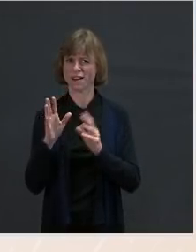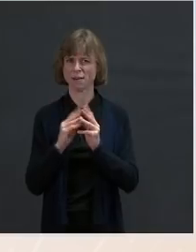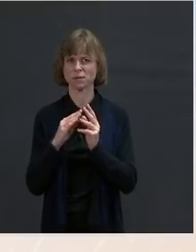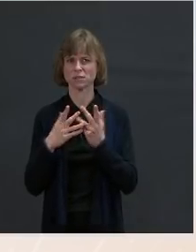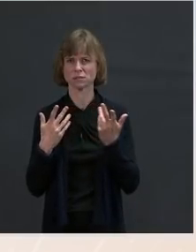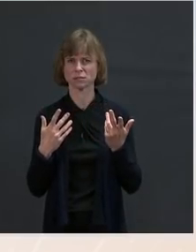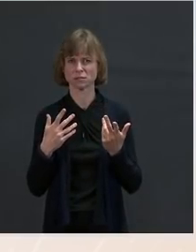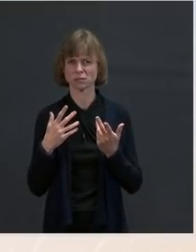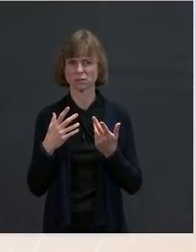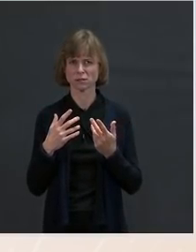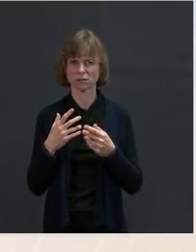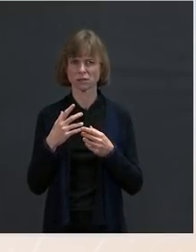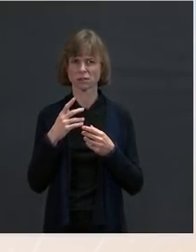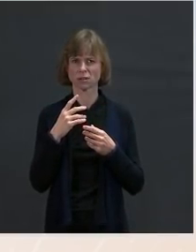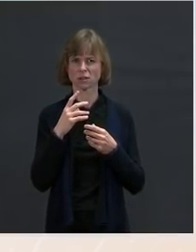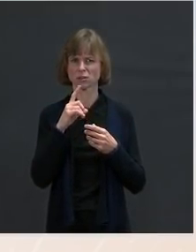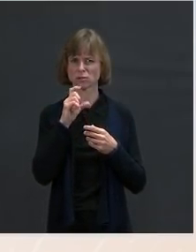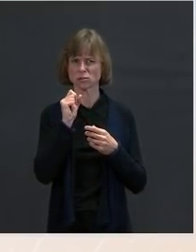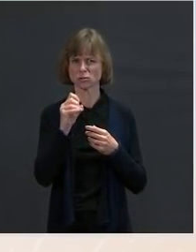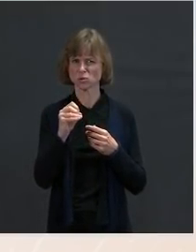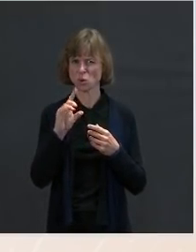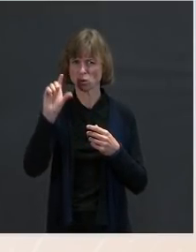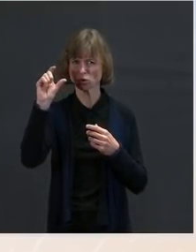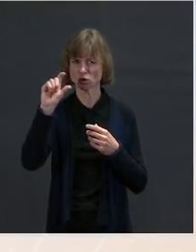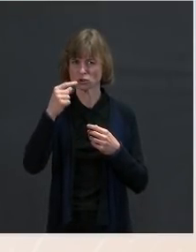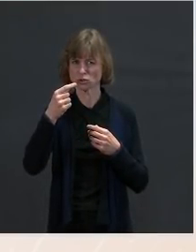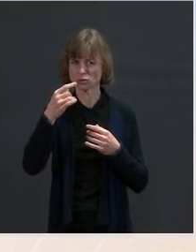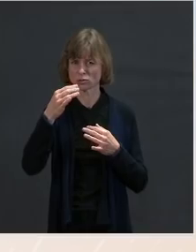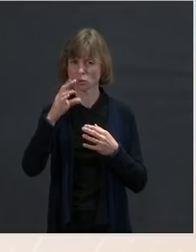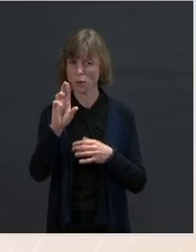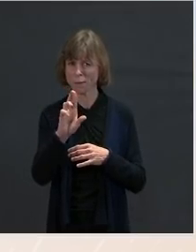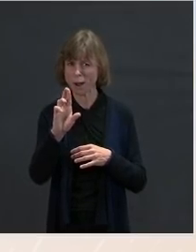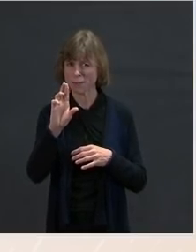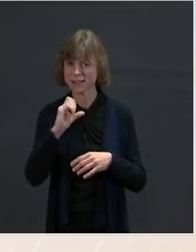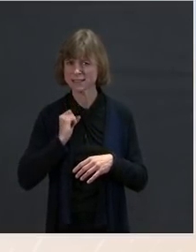Has any GOP senator refused to meet with her? Ms. Psaki: I don't think we're going to speak to,